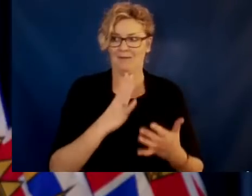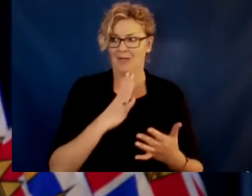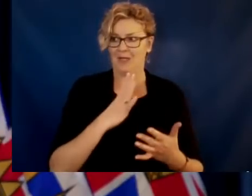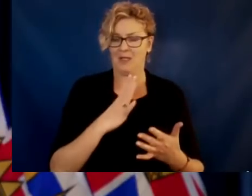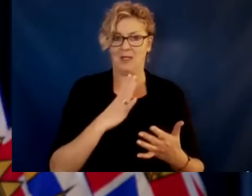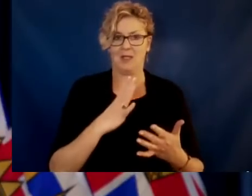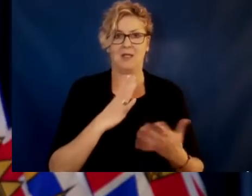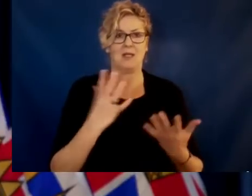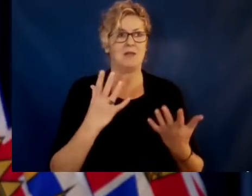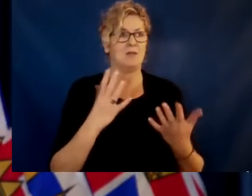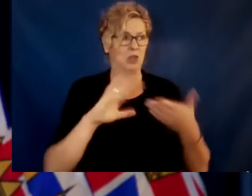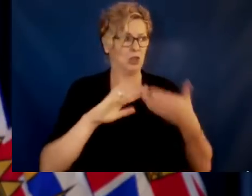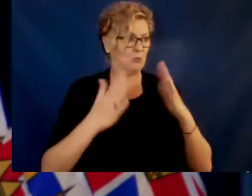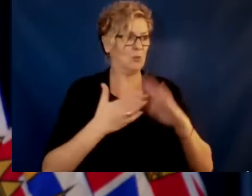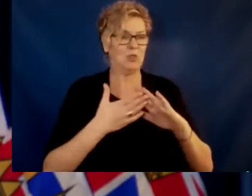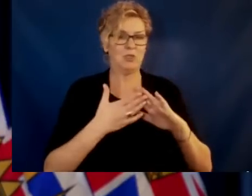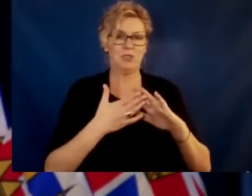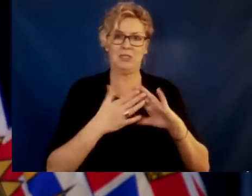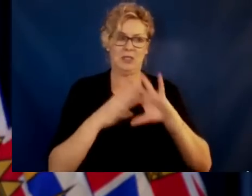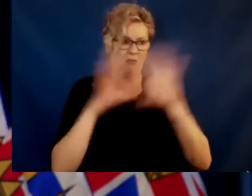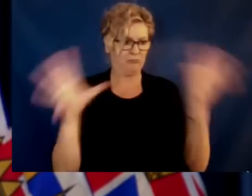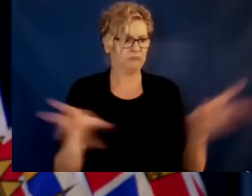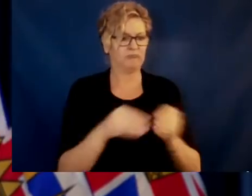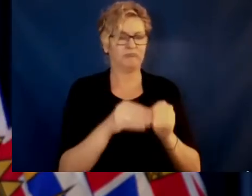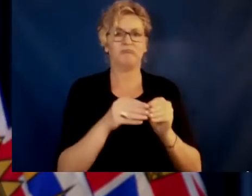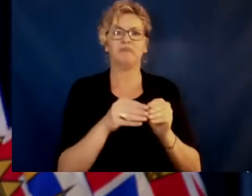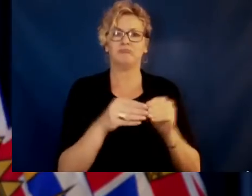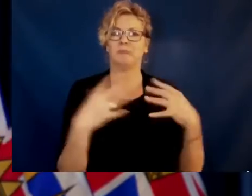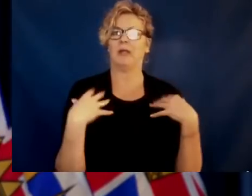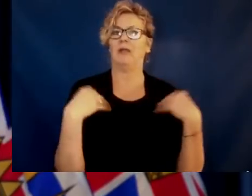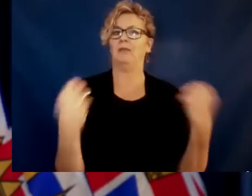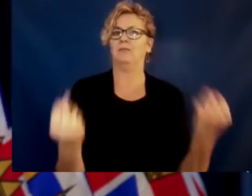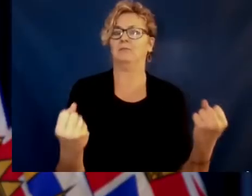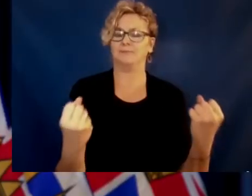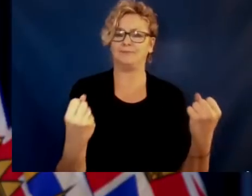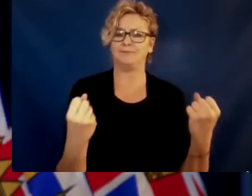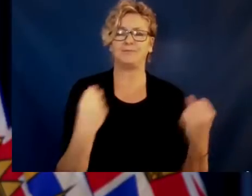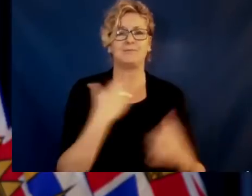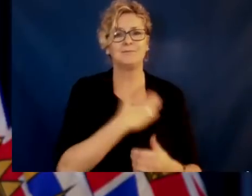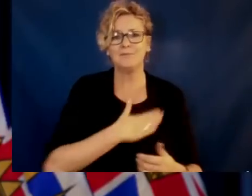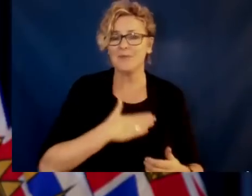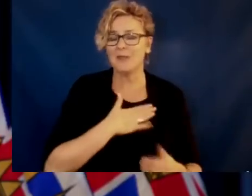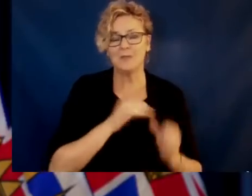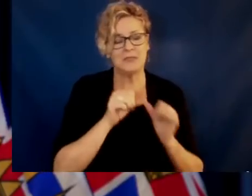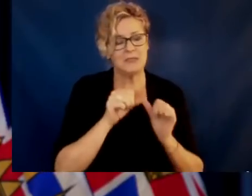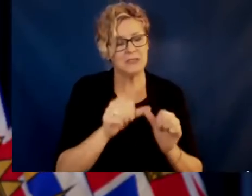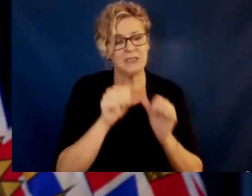Please continue to do your part today and every day. And as I say, please